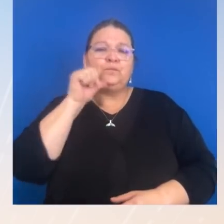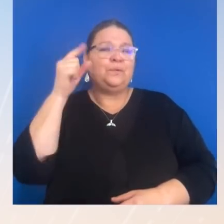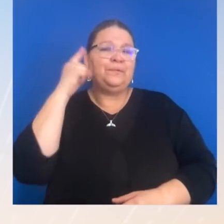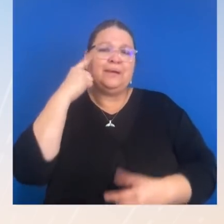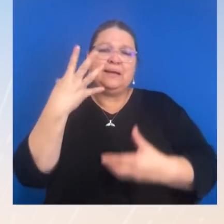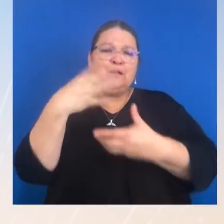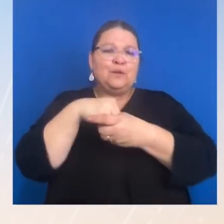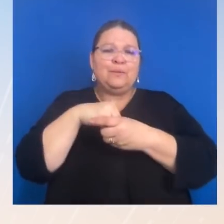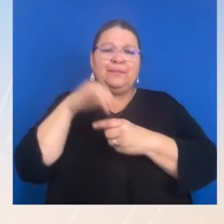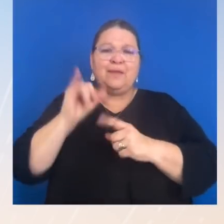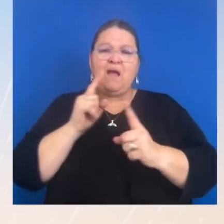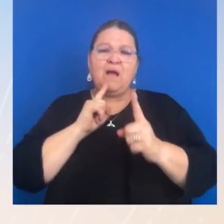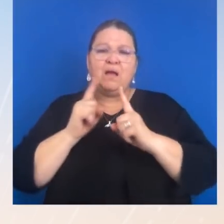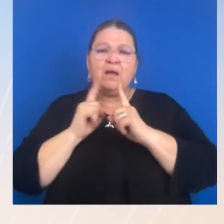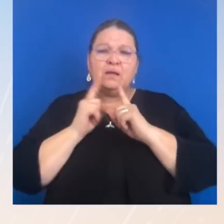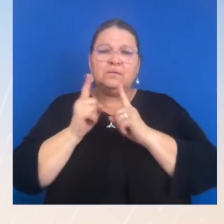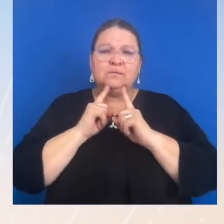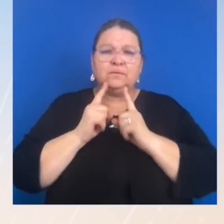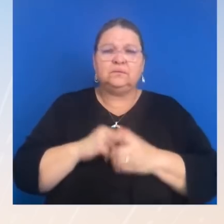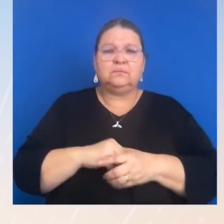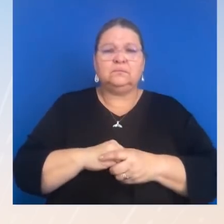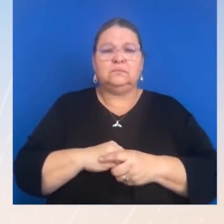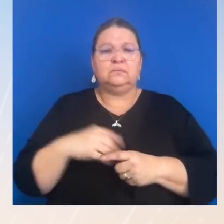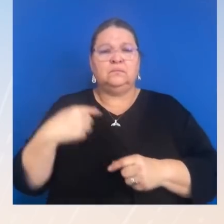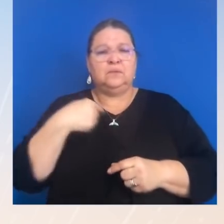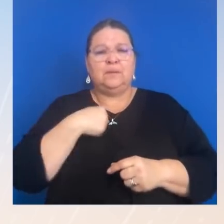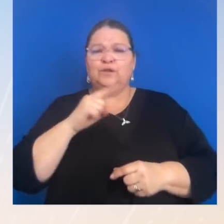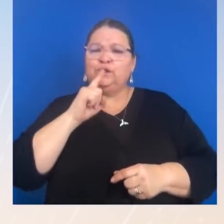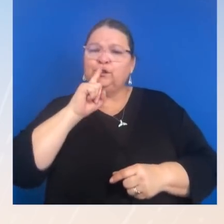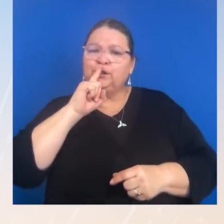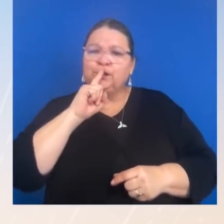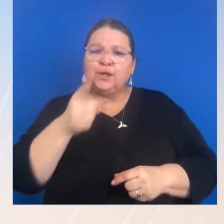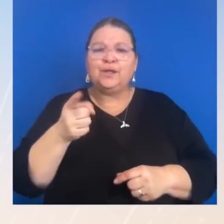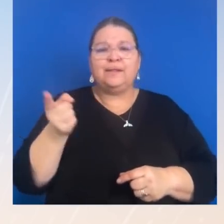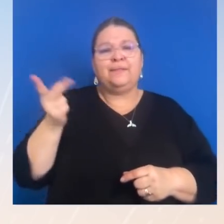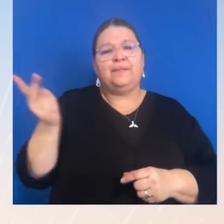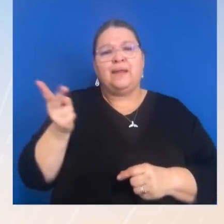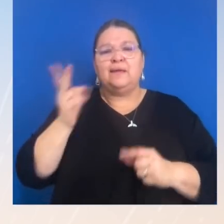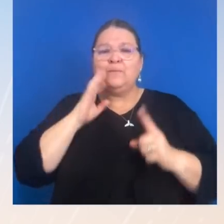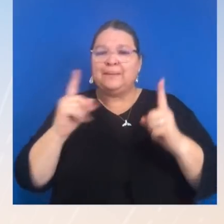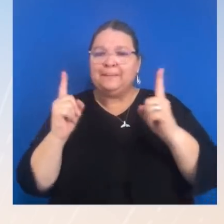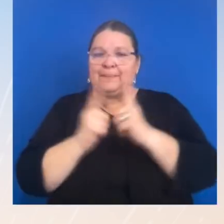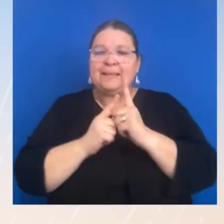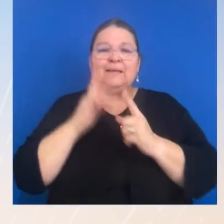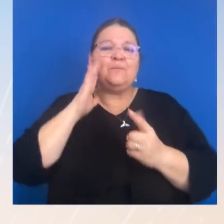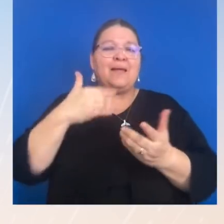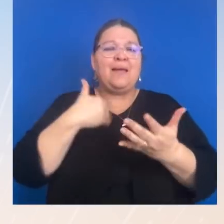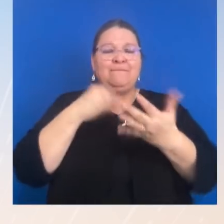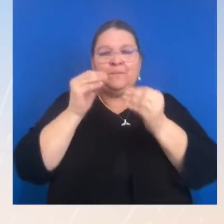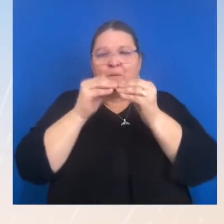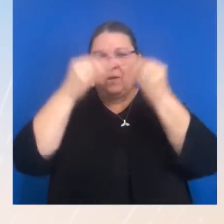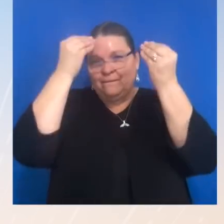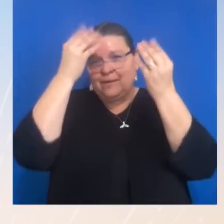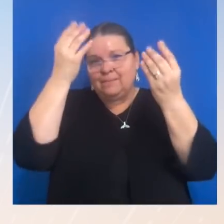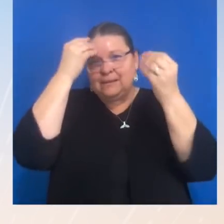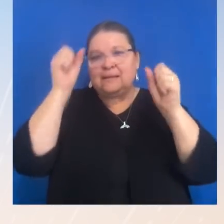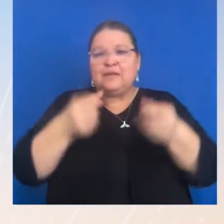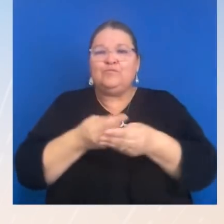We will, I'm sure, have a readout after the meeting that the President is having shortly. The Press: And then, on another migrant crisis. Colombia has obviously been dealing